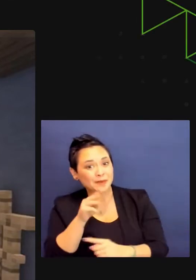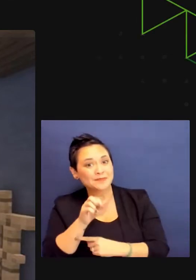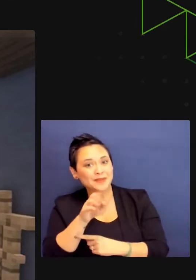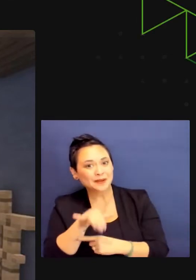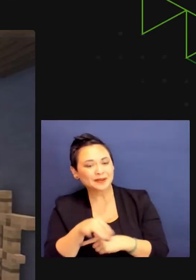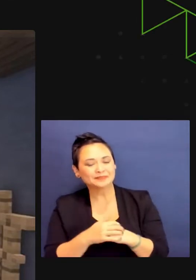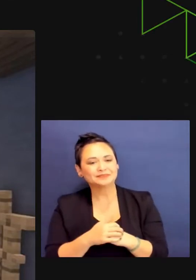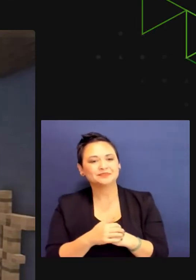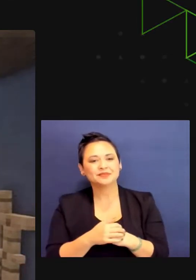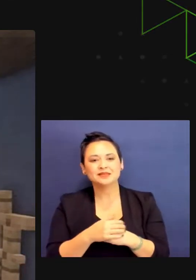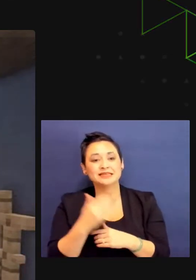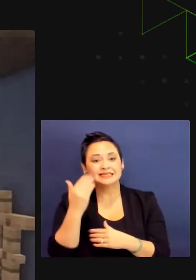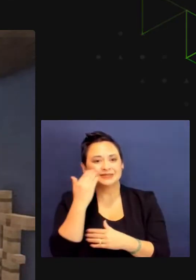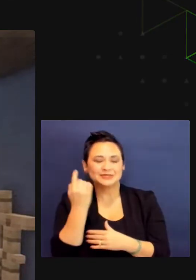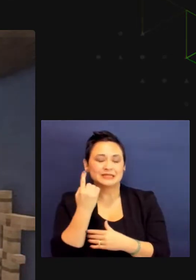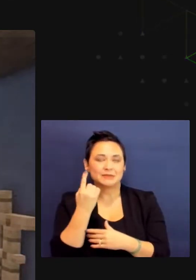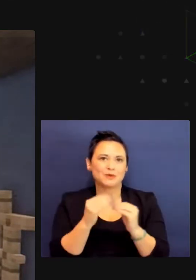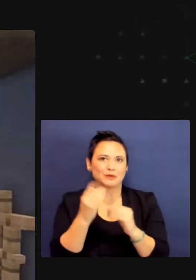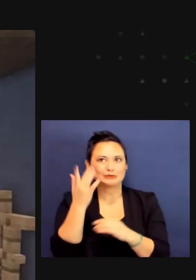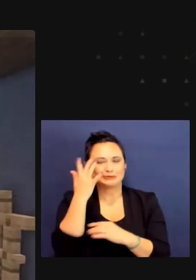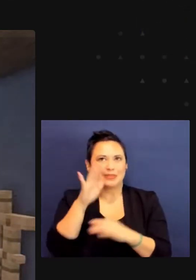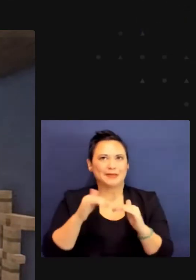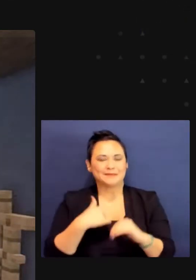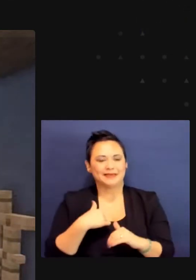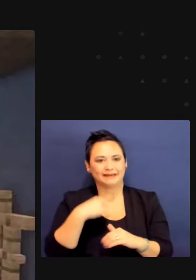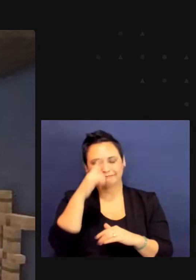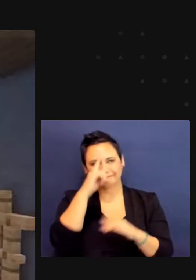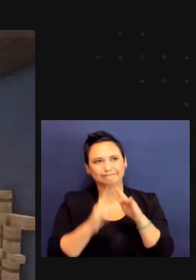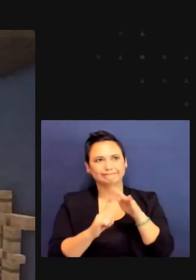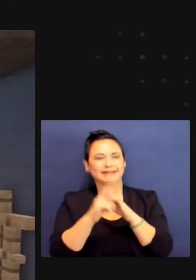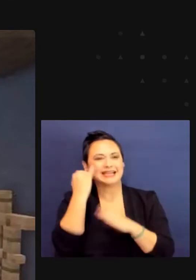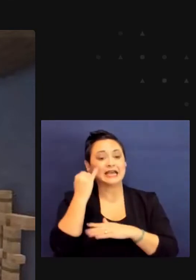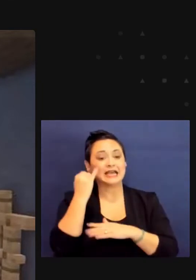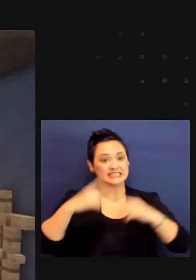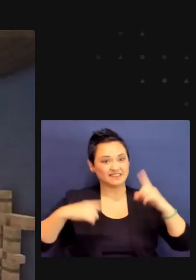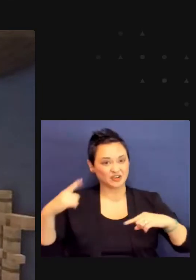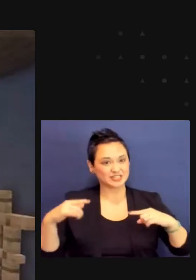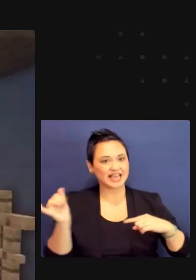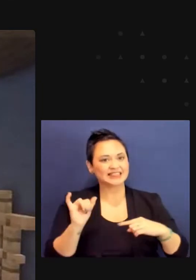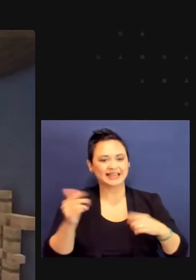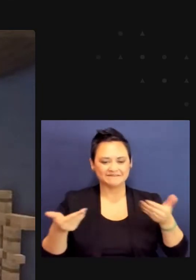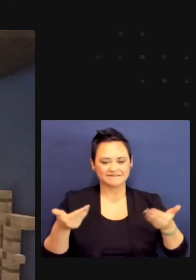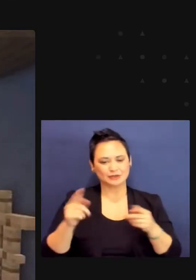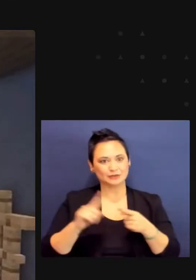with the idea that diversity is like being invited to the party, but inclusion is being asked to dance at the party.